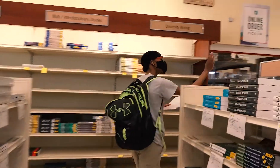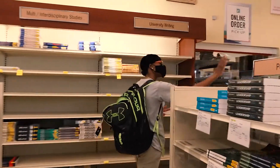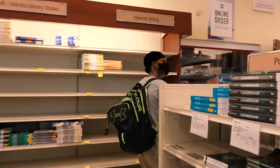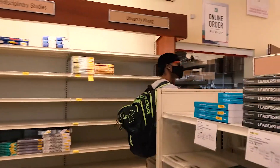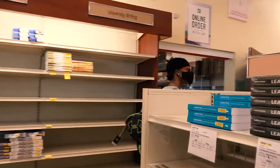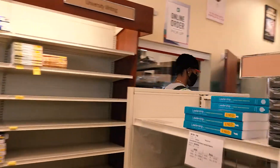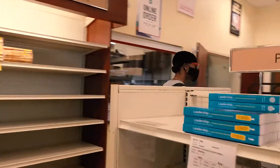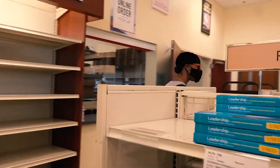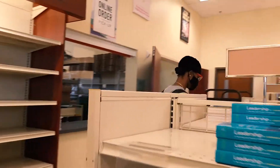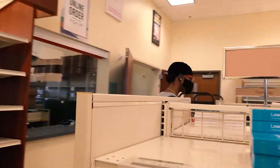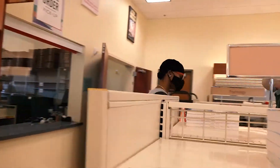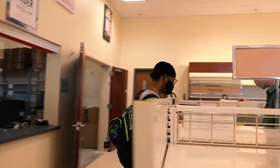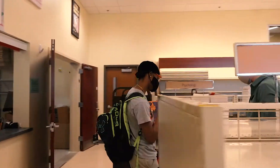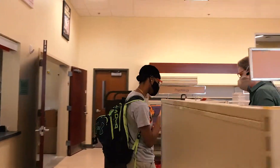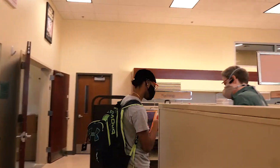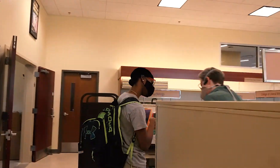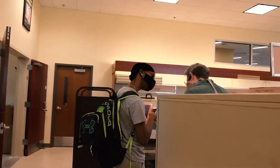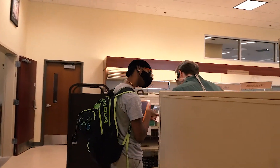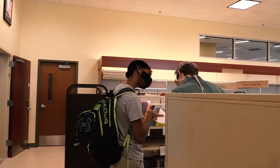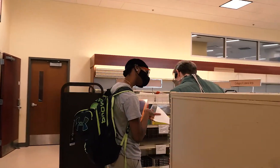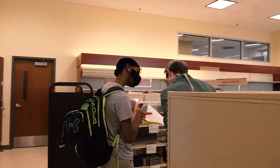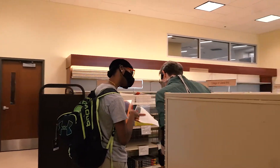Macoyah: EXCUSE ME. CAN YOU TELL ME WHERE THIS BOOK IS?